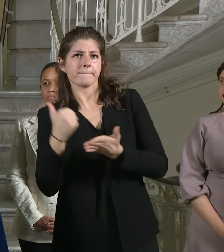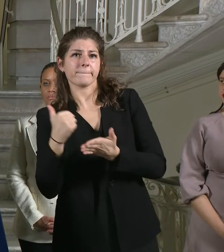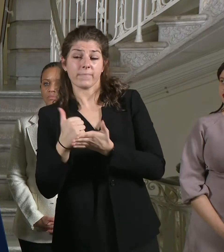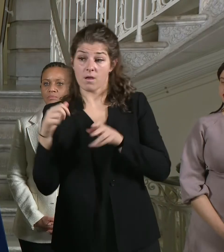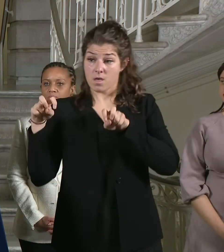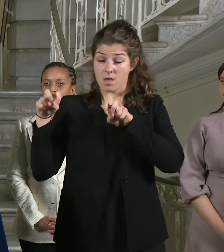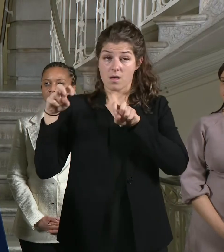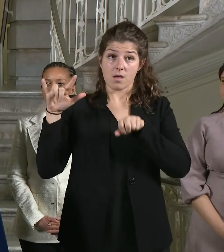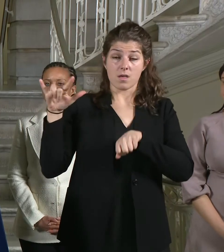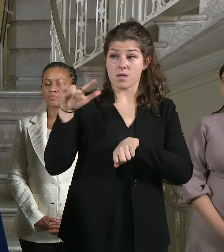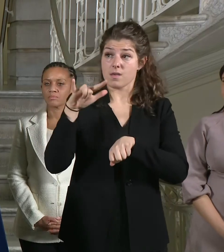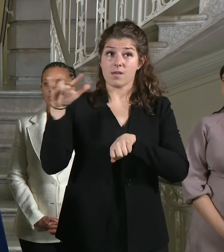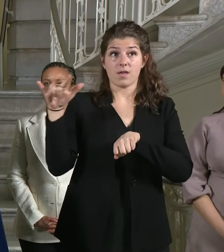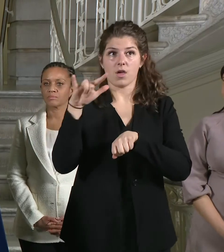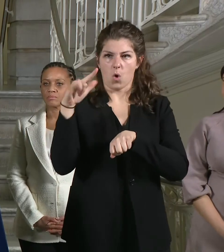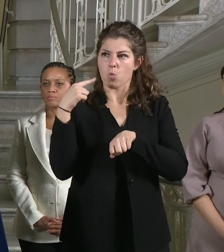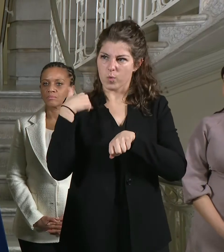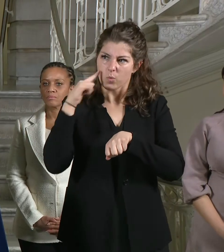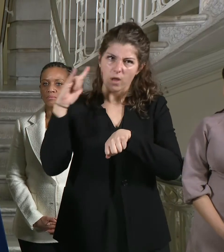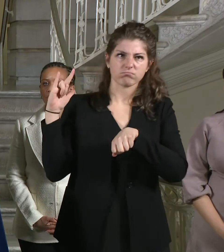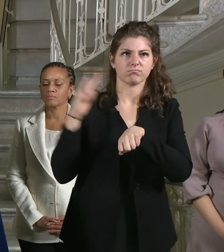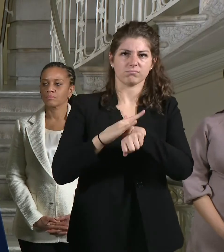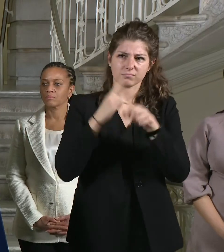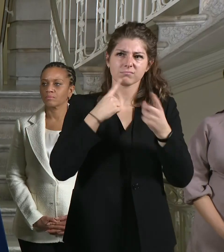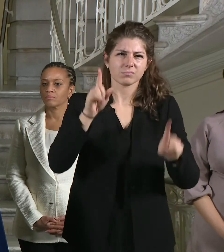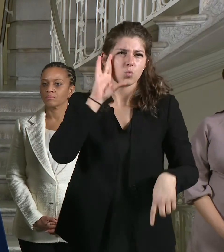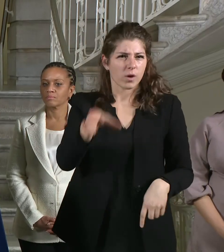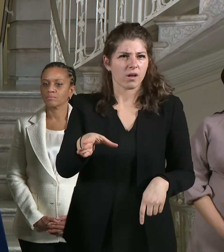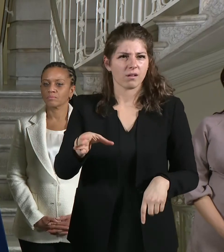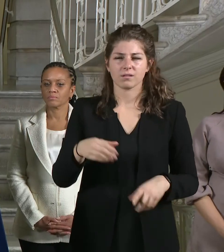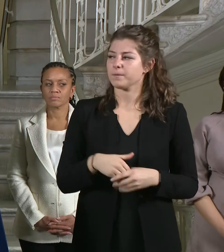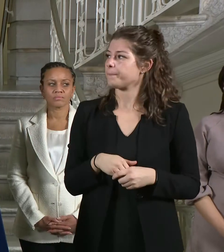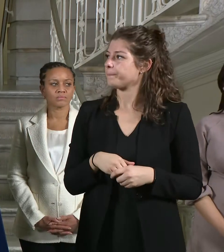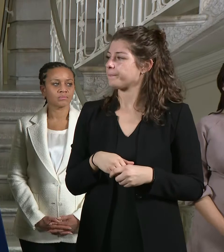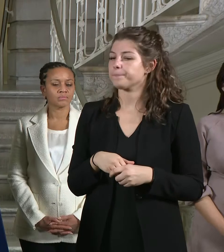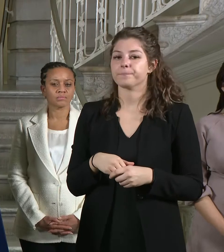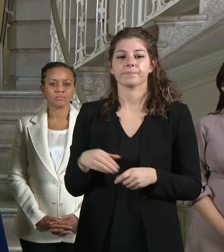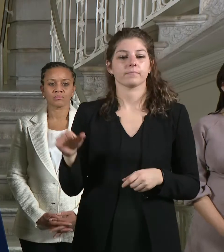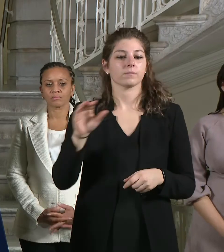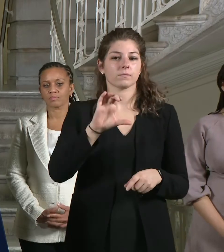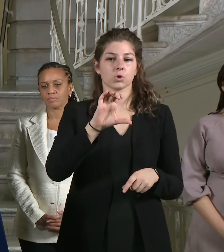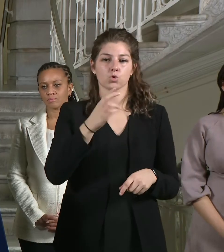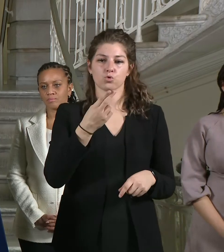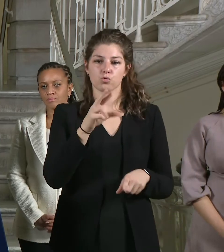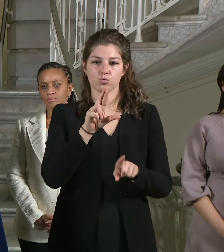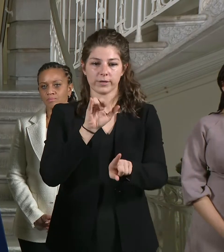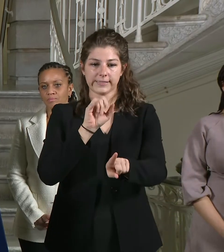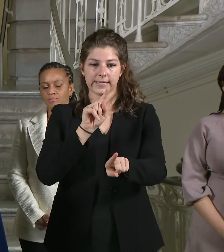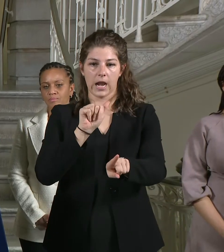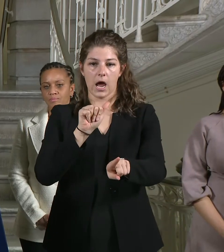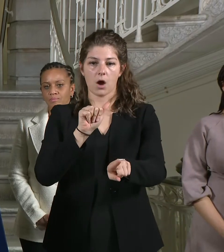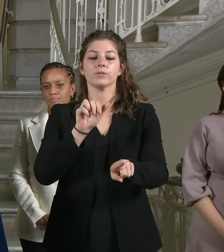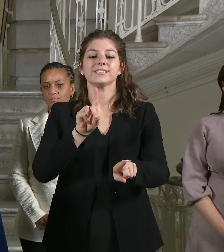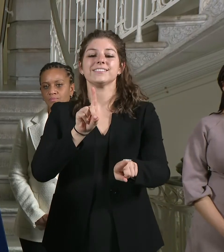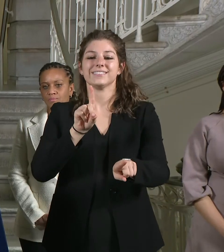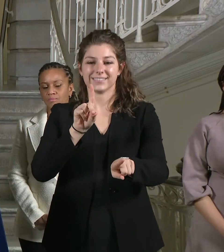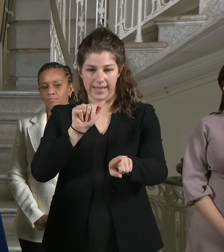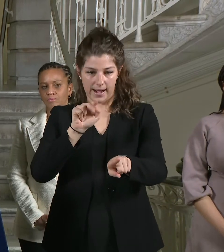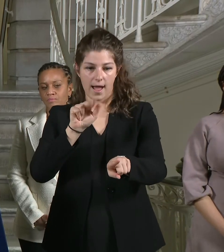CONSIDER HER TO BE ONE OF THOSE PARTNERS. WE ARE GOING TO HAVE DISAGREEMENTS BUT